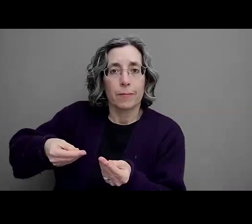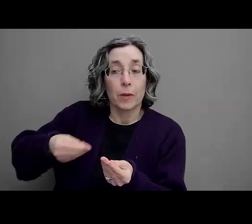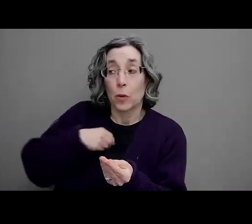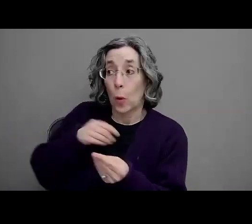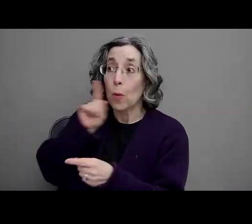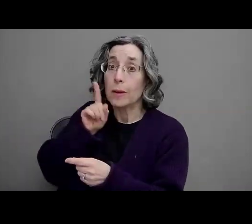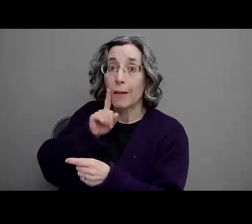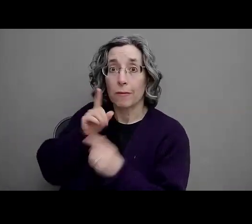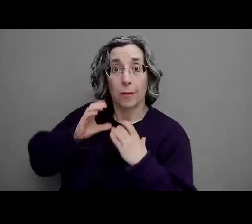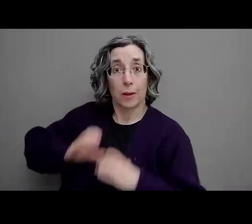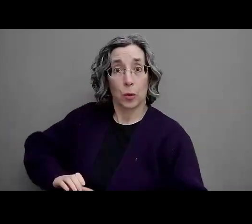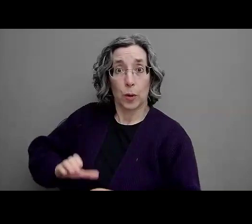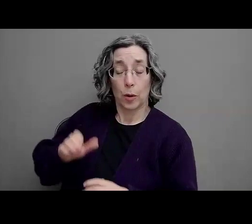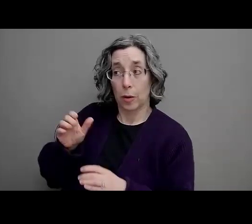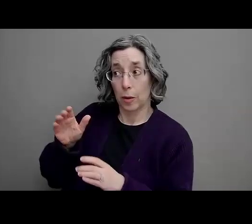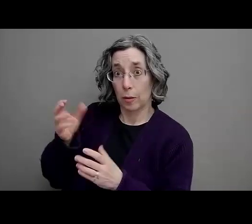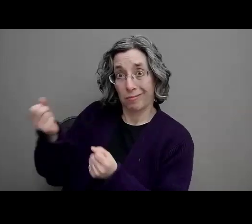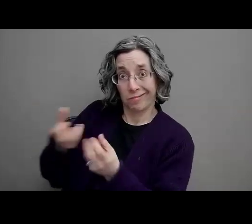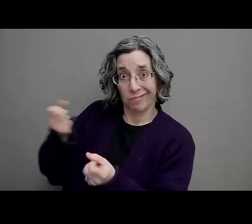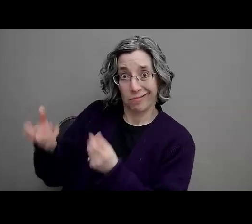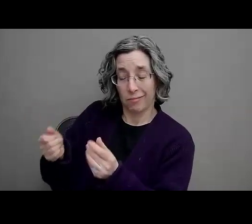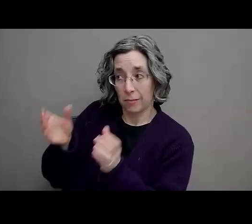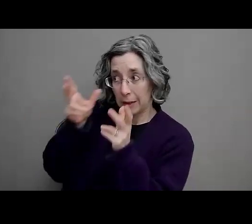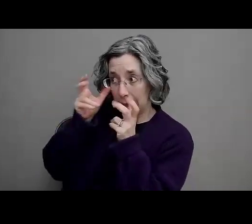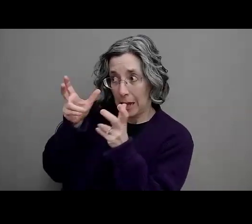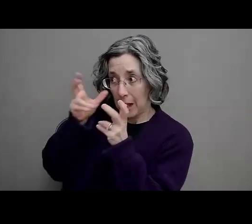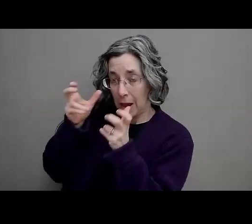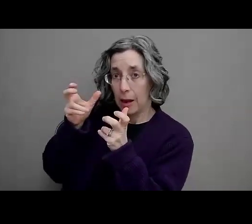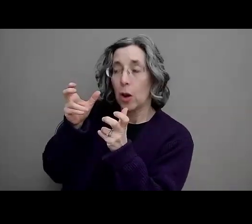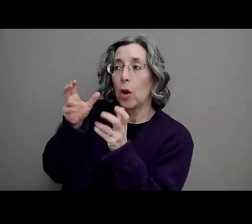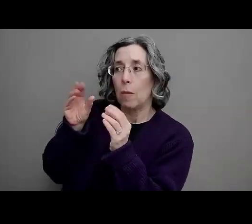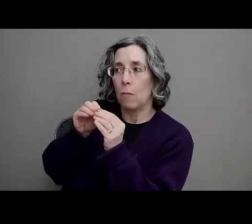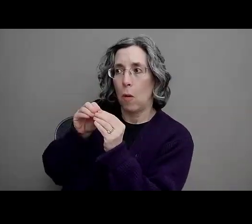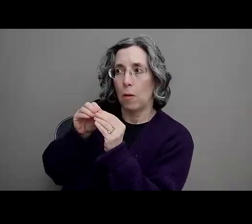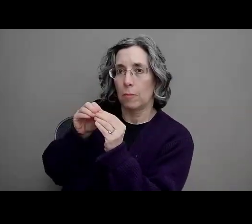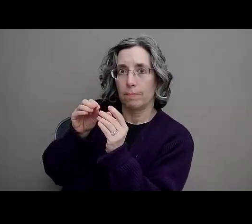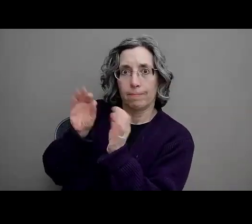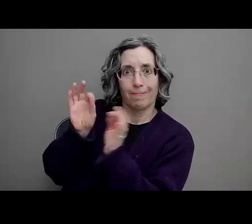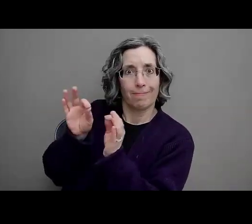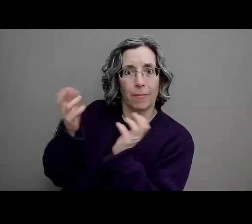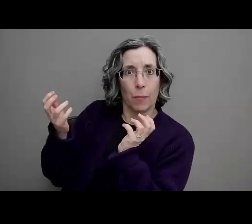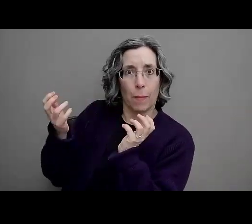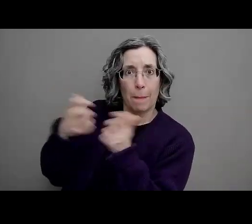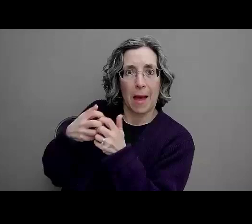to be a facilitator in order to take in a signed message and